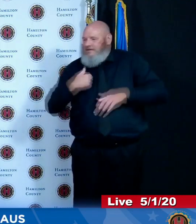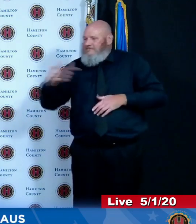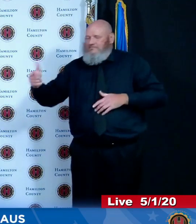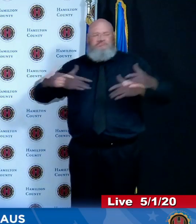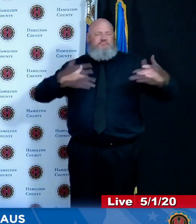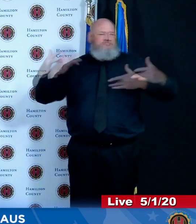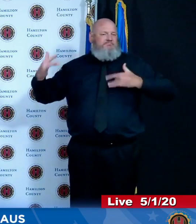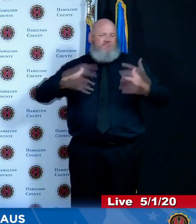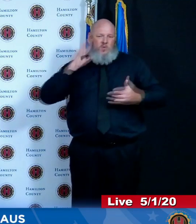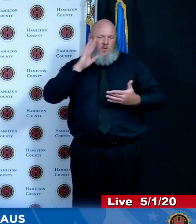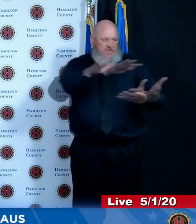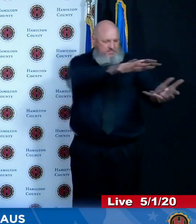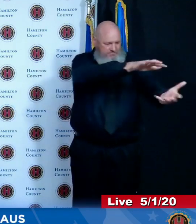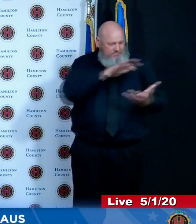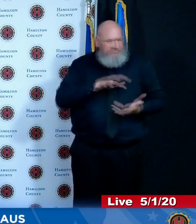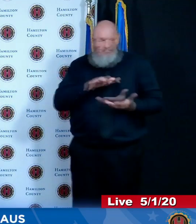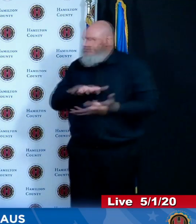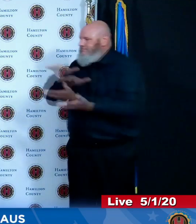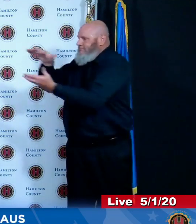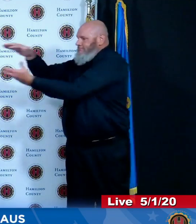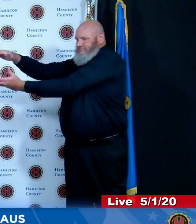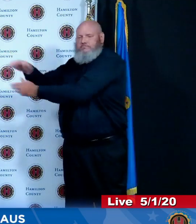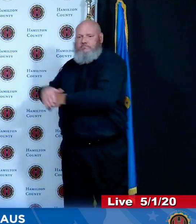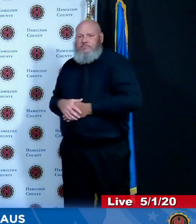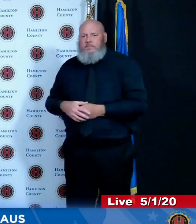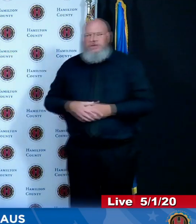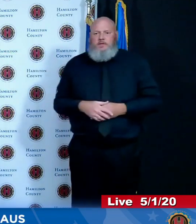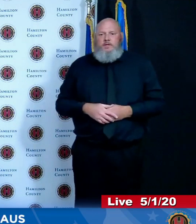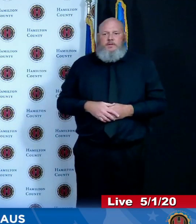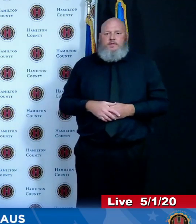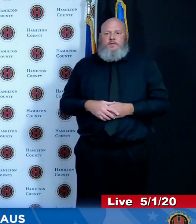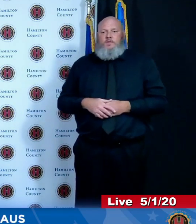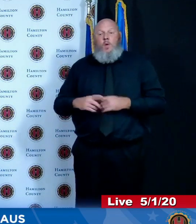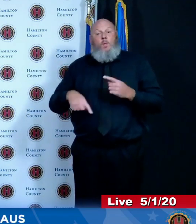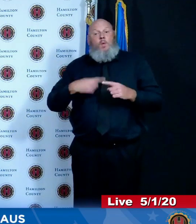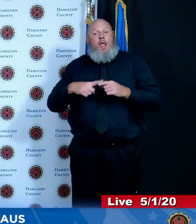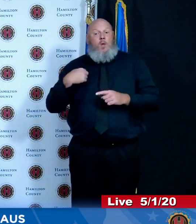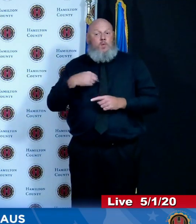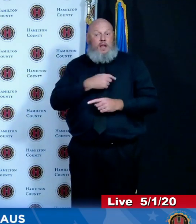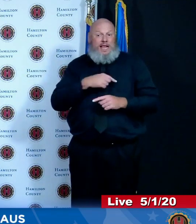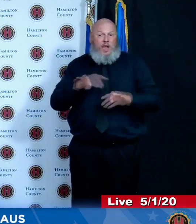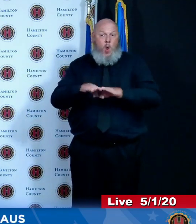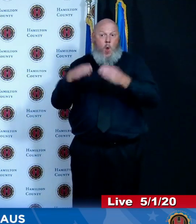open up because foster kids and our employees will be safe next I want to